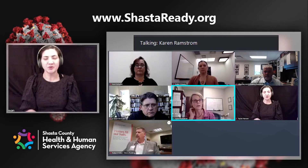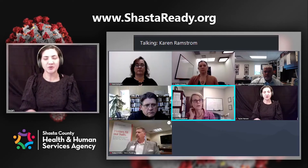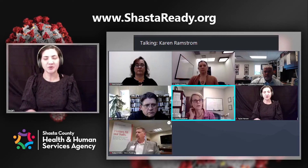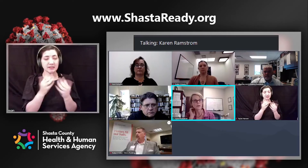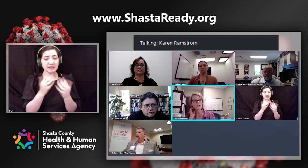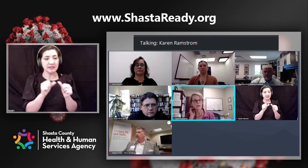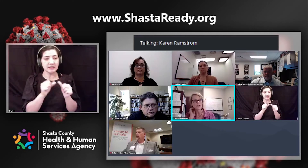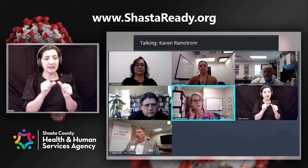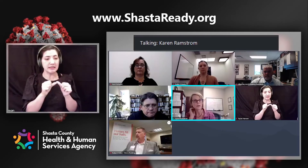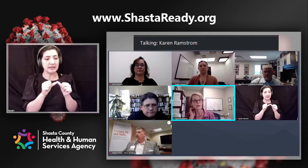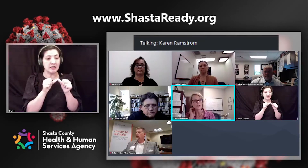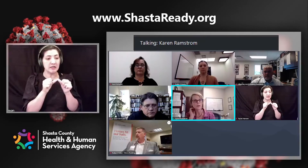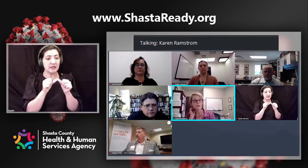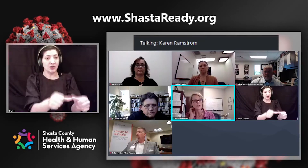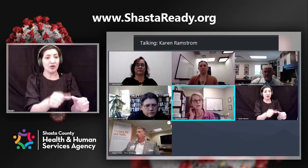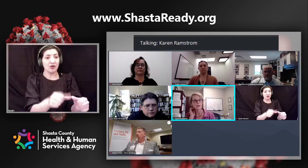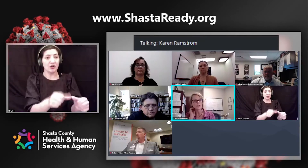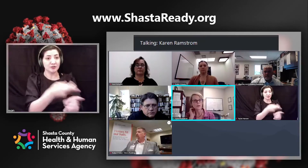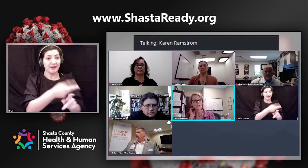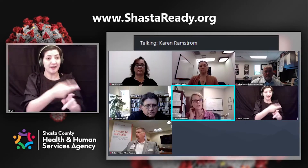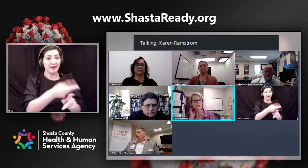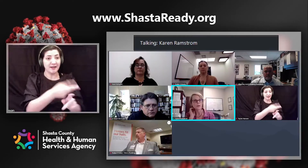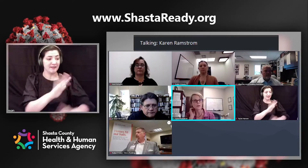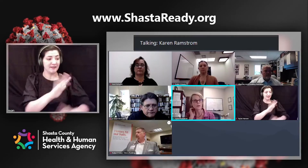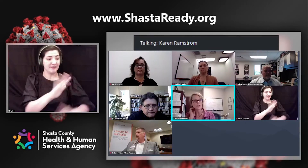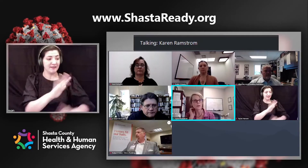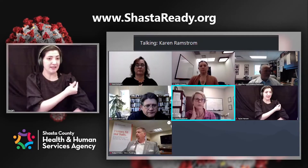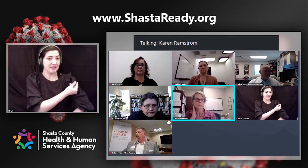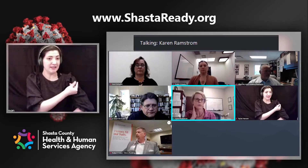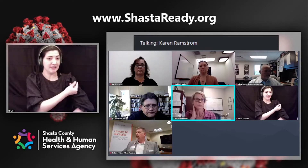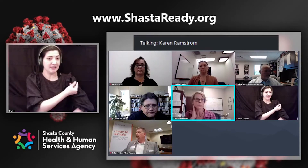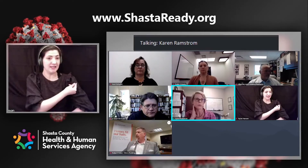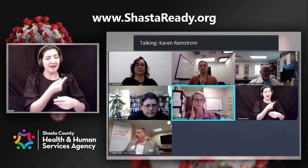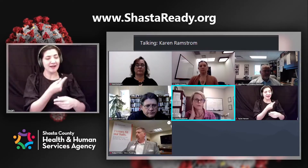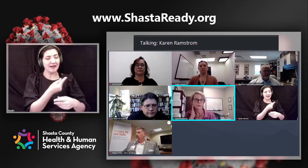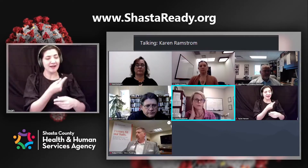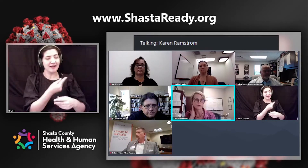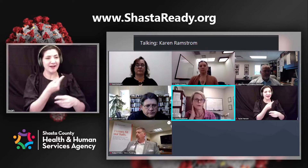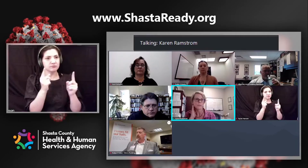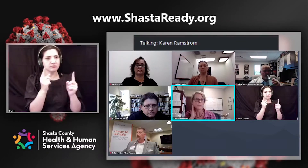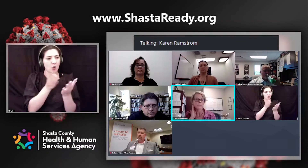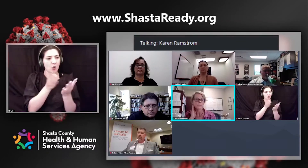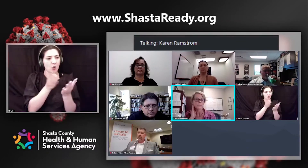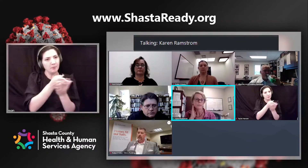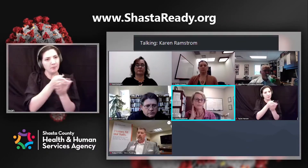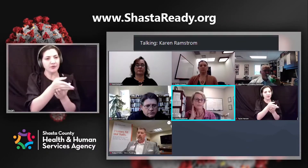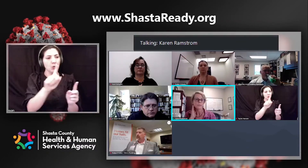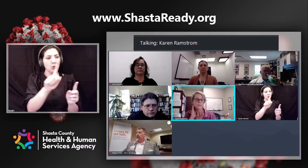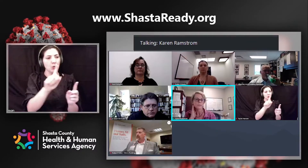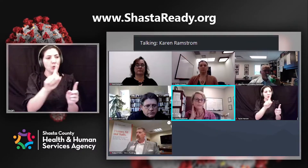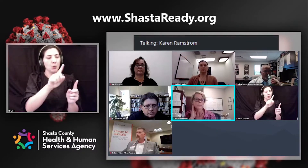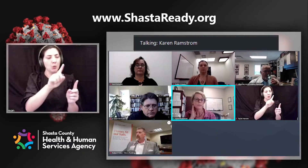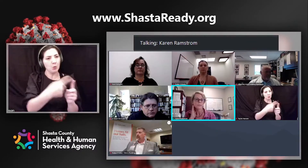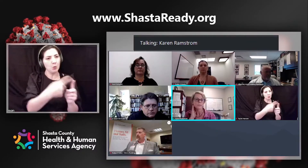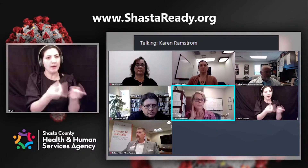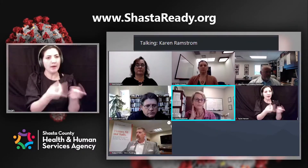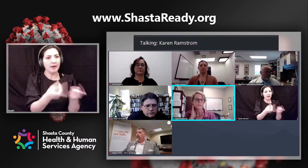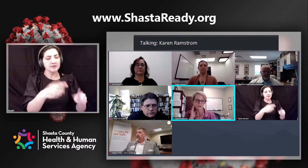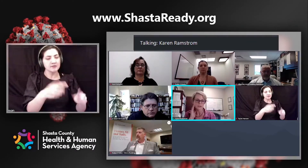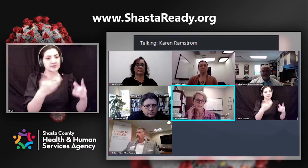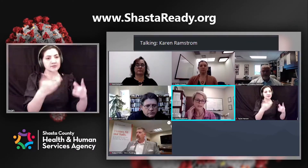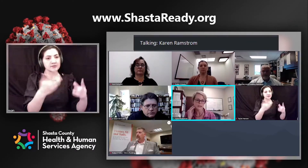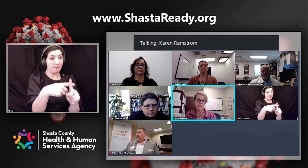in staff can make those residents vulnerable to variant strains coming into the facility.